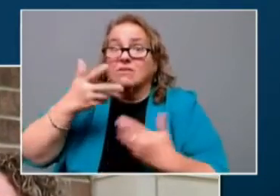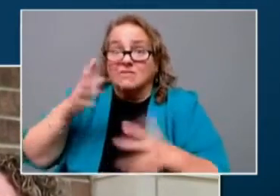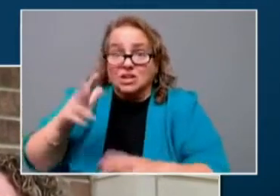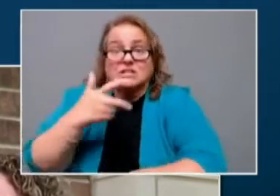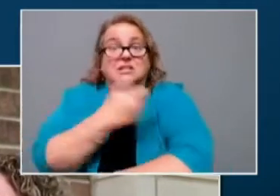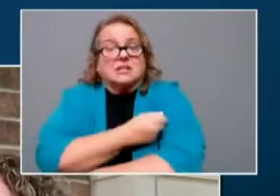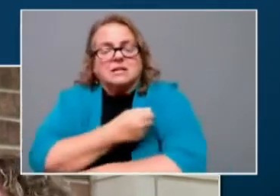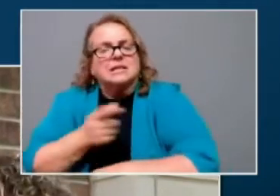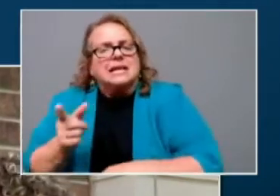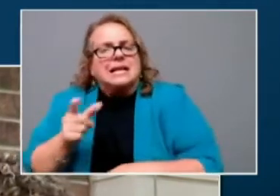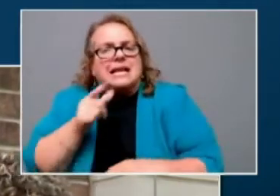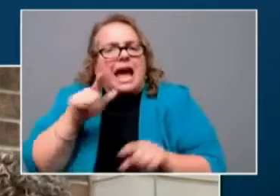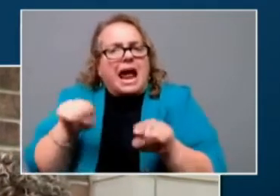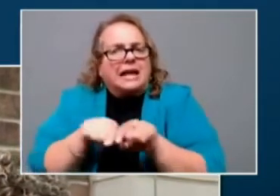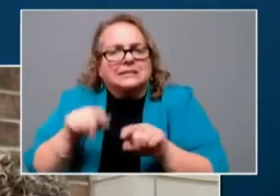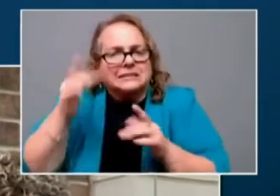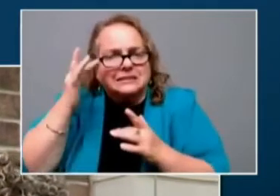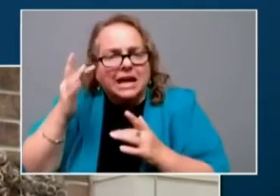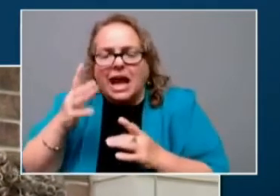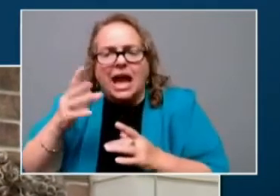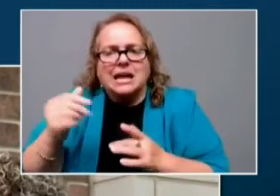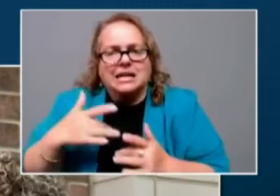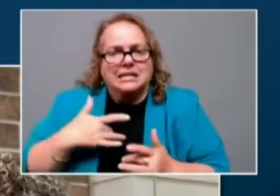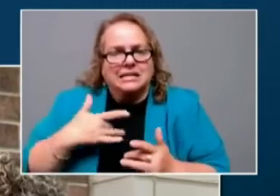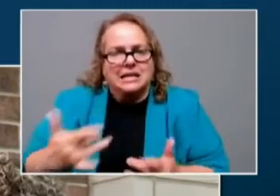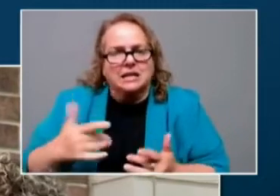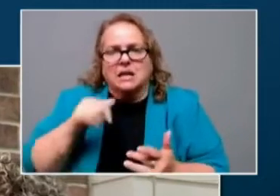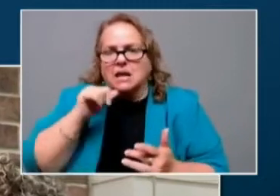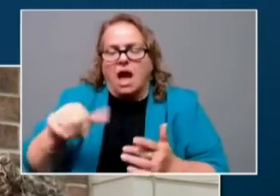unless they have some comorbidities, chronic health problems prior to